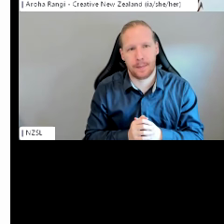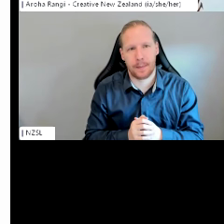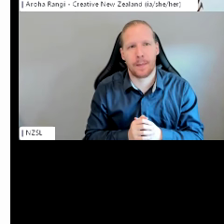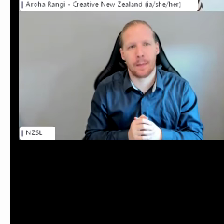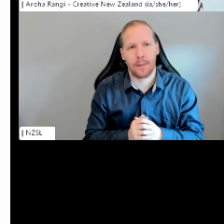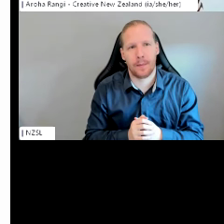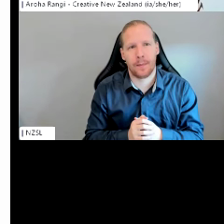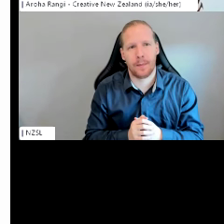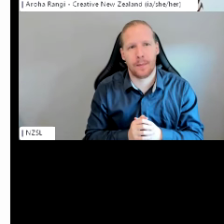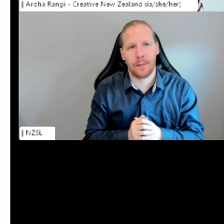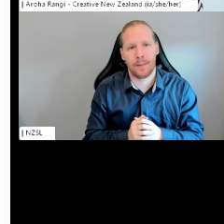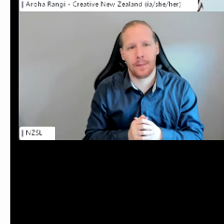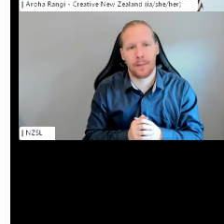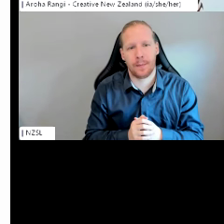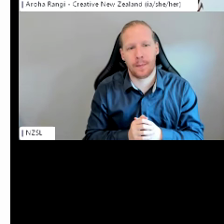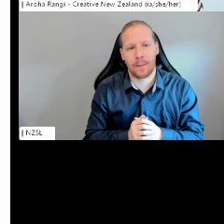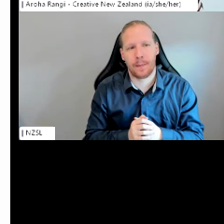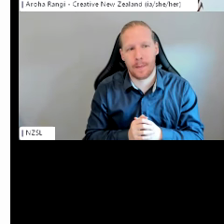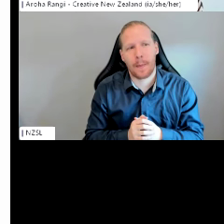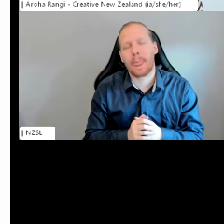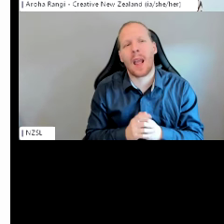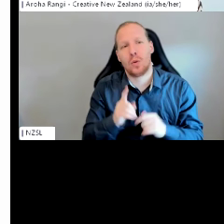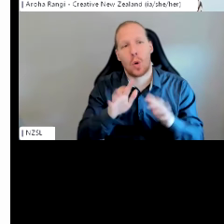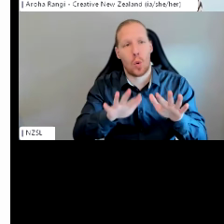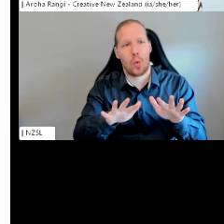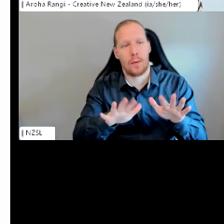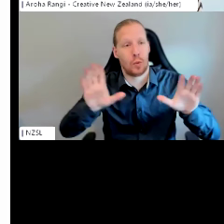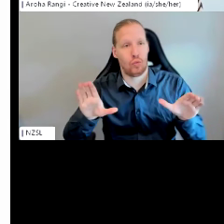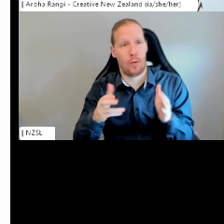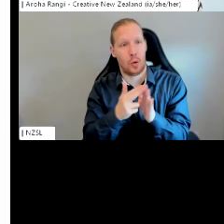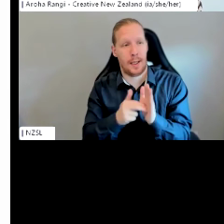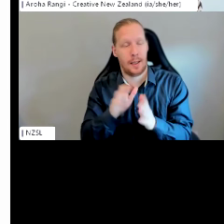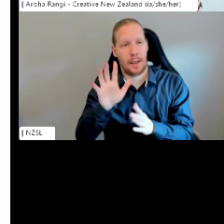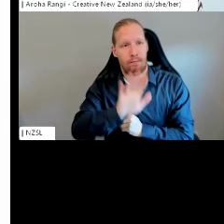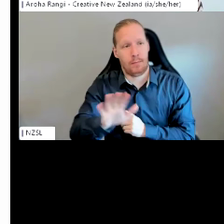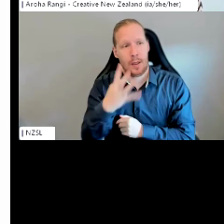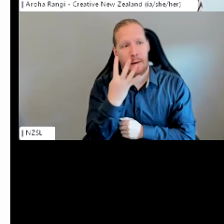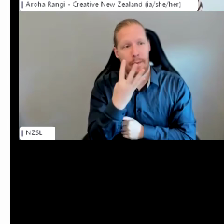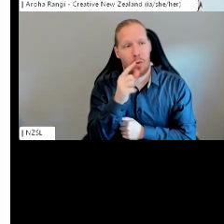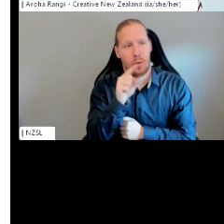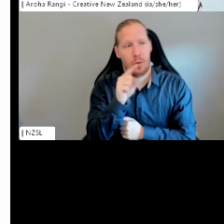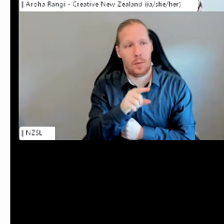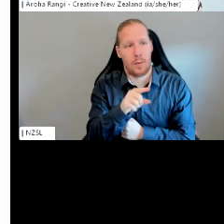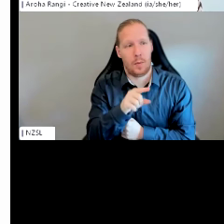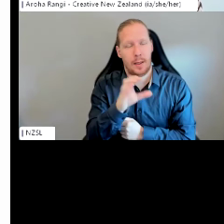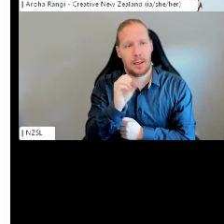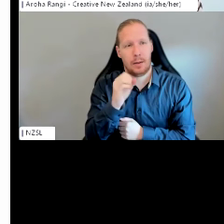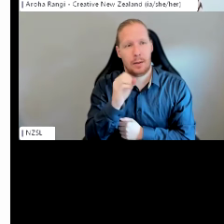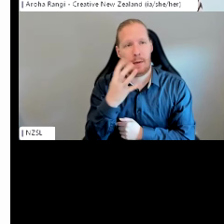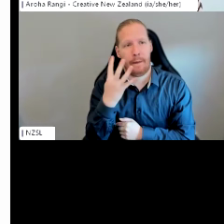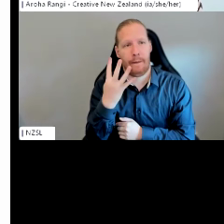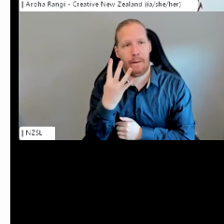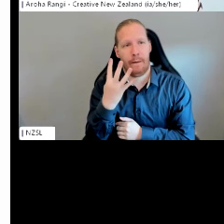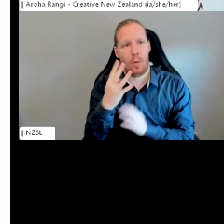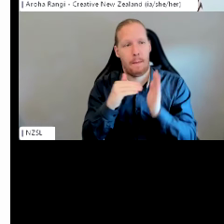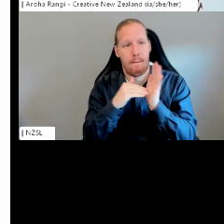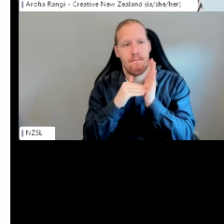4.04 million New Zealanders have engaged with the arts in the past um 12 months. um that's up